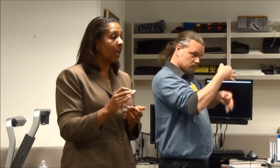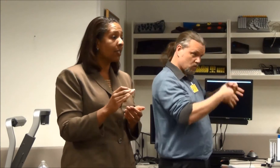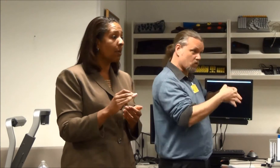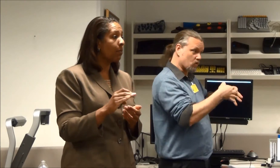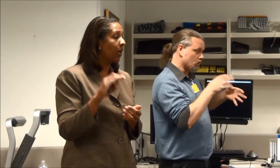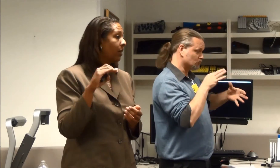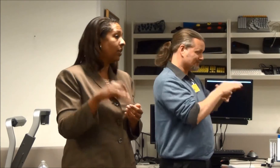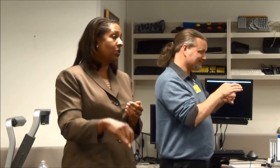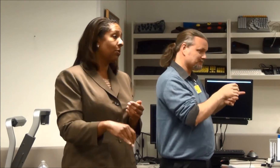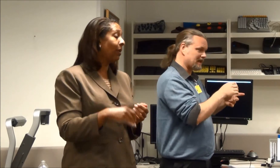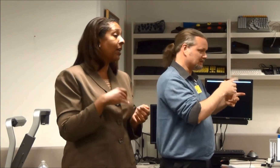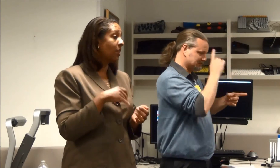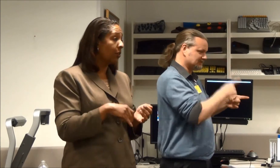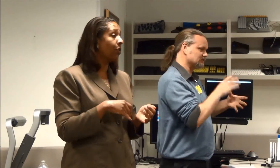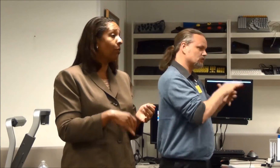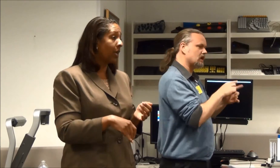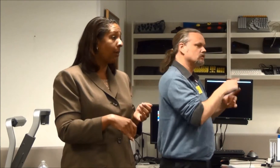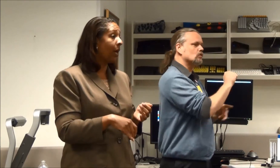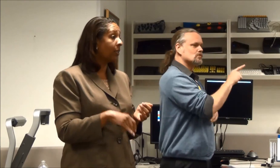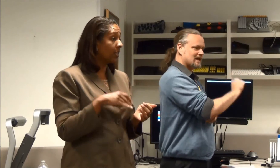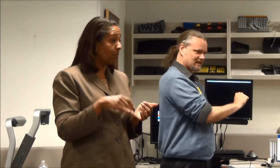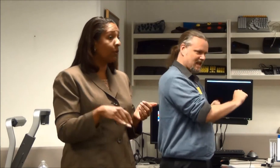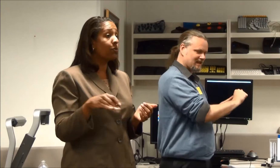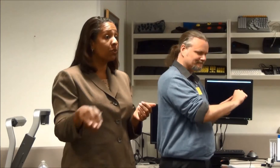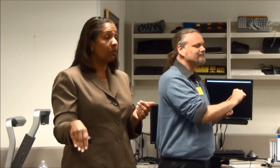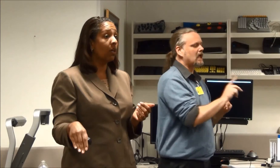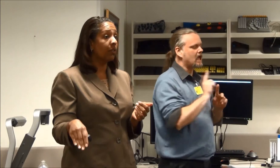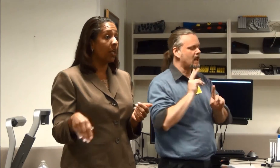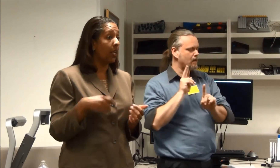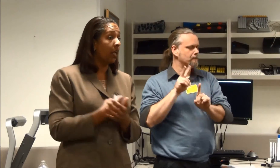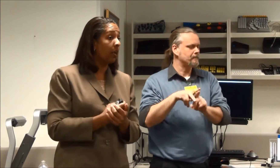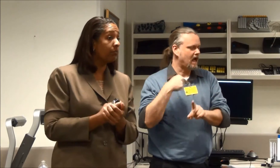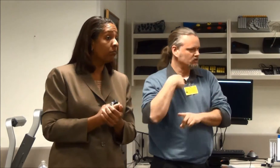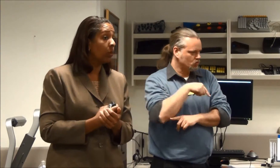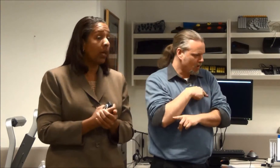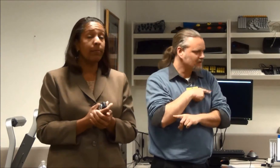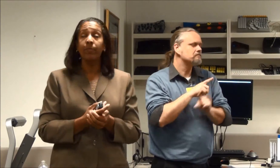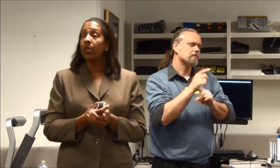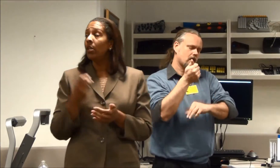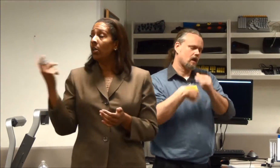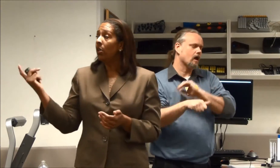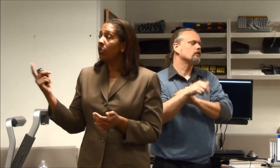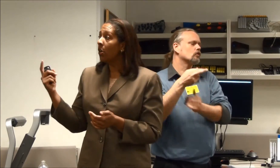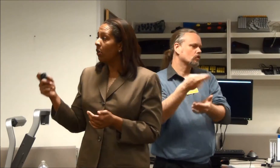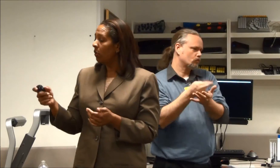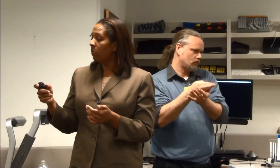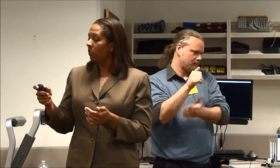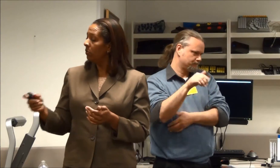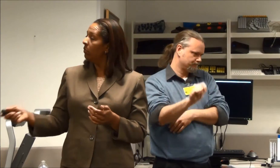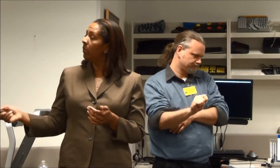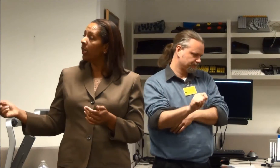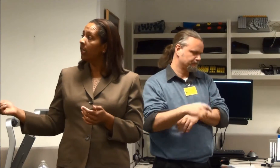to us as Federal employees in the exact same way, it just applies under the Rehab Act as opposed to under the ADA. Okay?